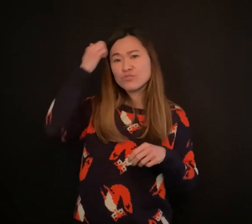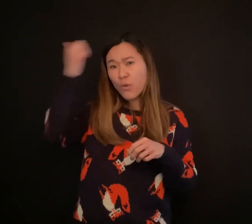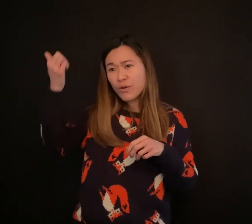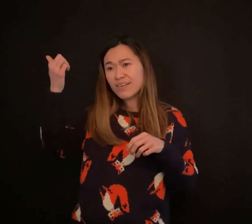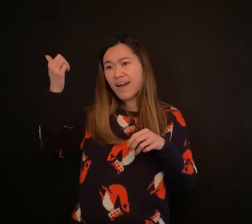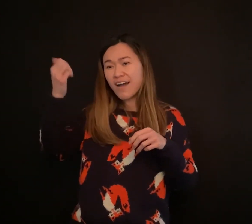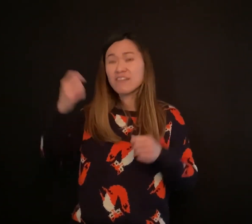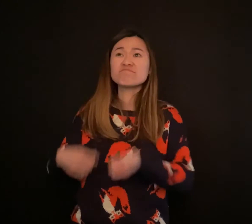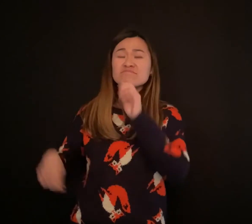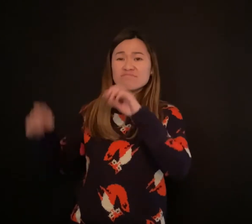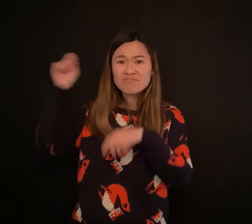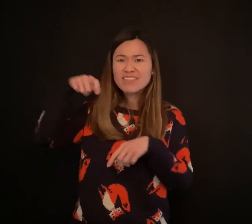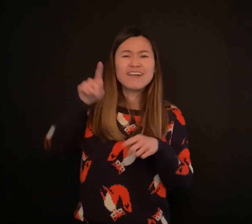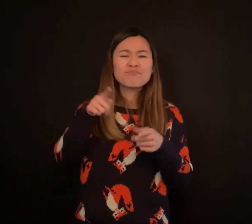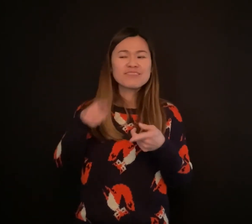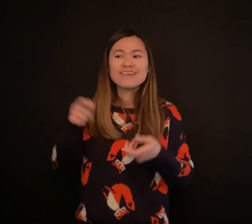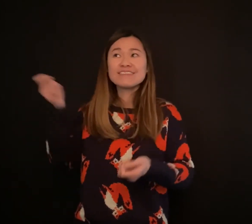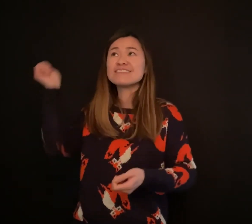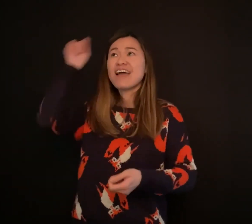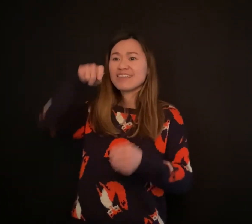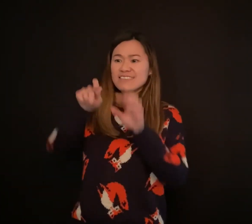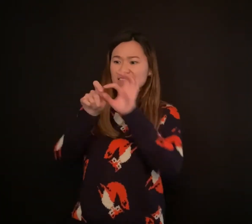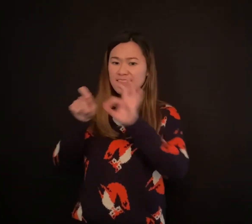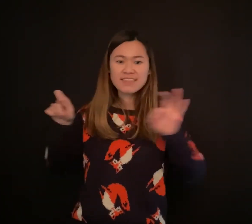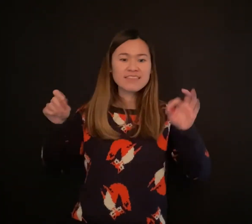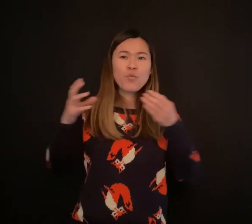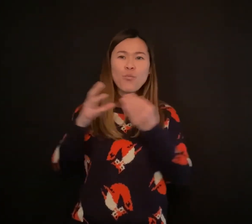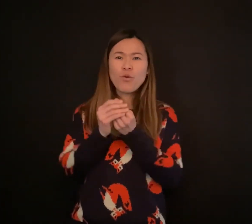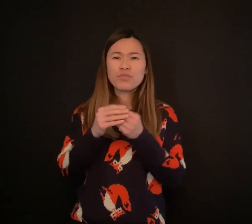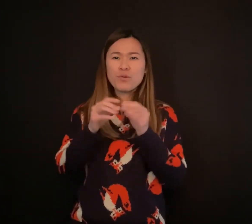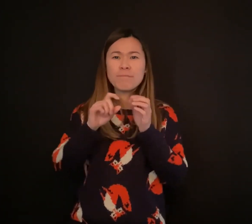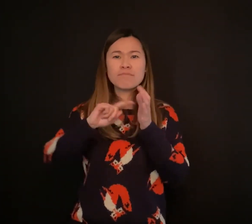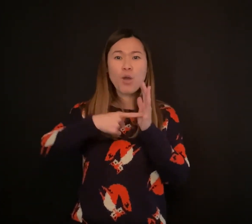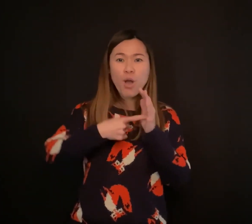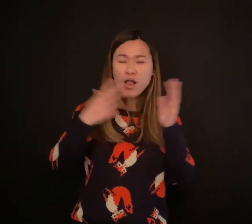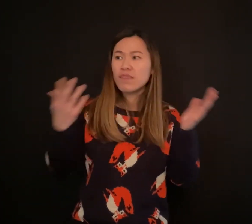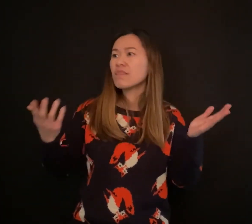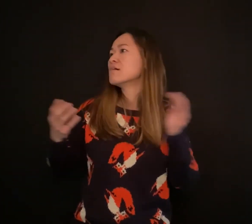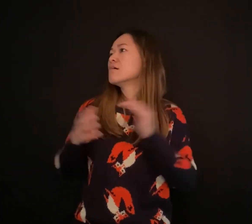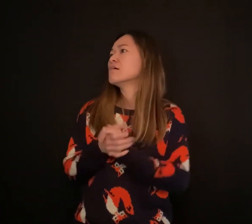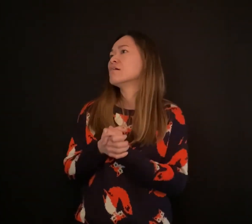playing soccer or play with a tennis toy set.